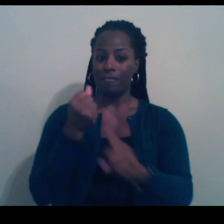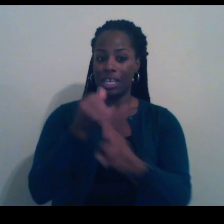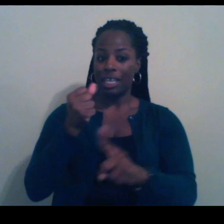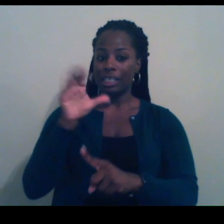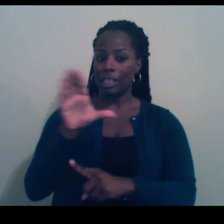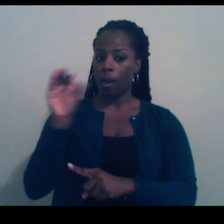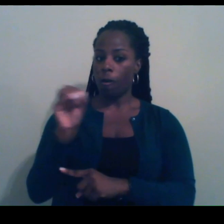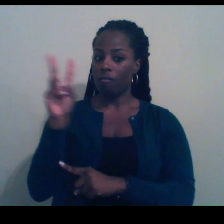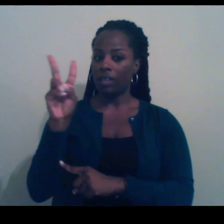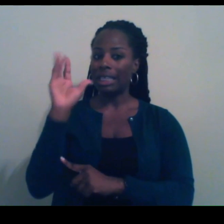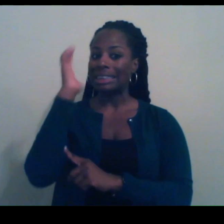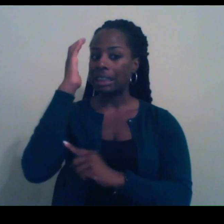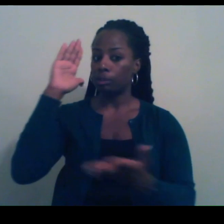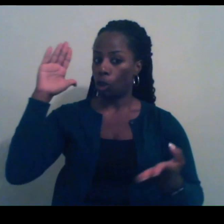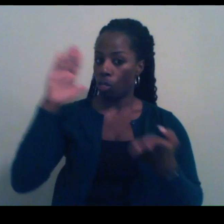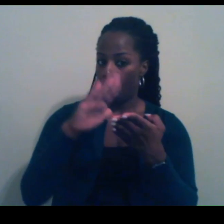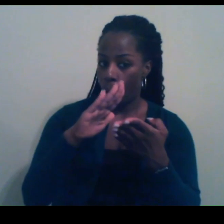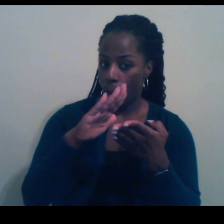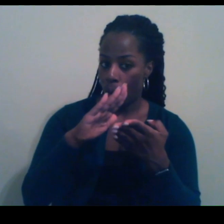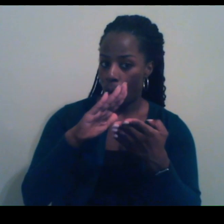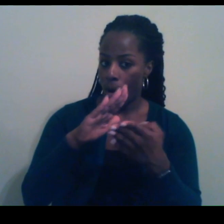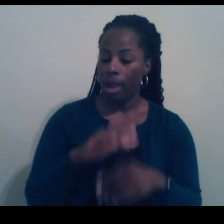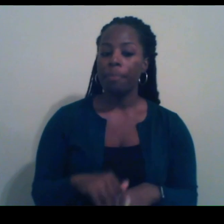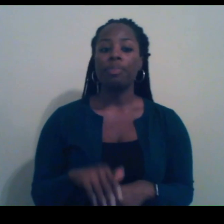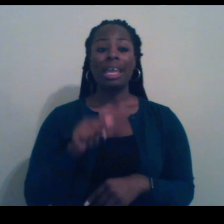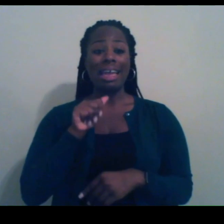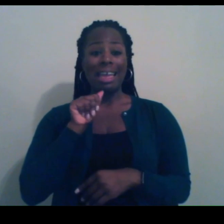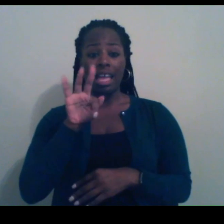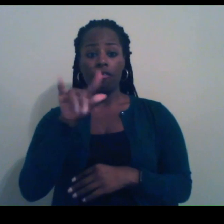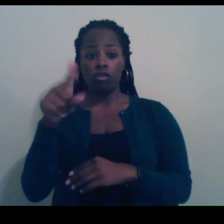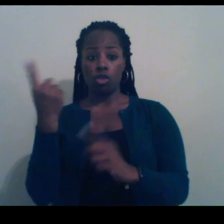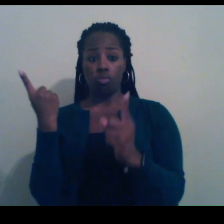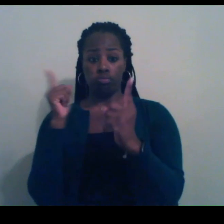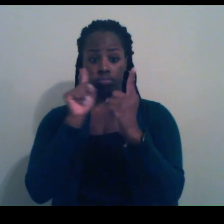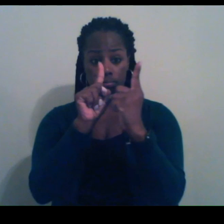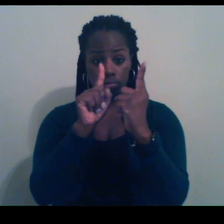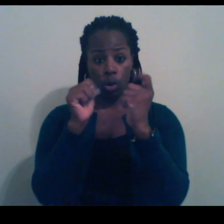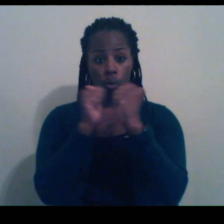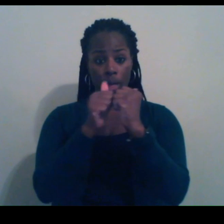people with possible exposure to identified cases can be high what every